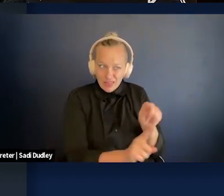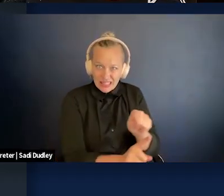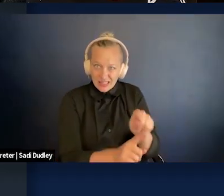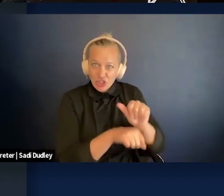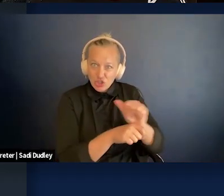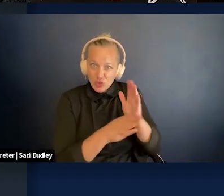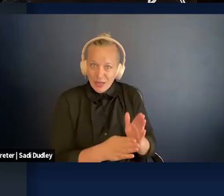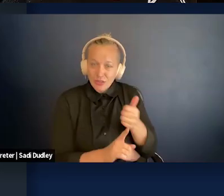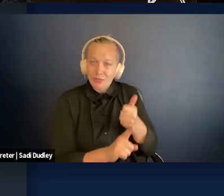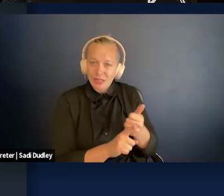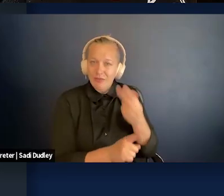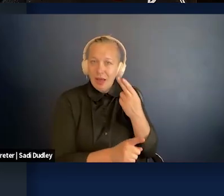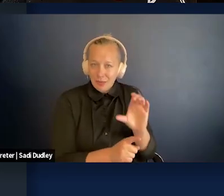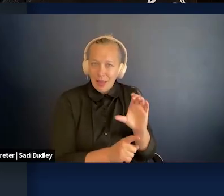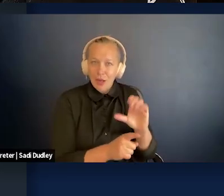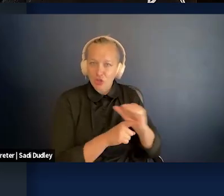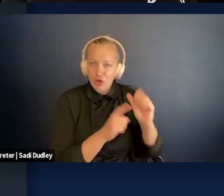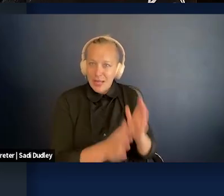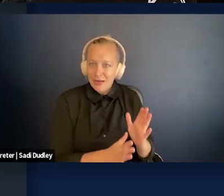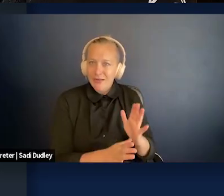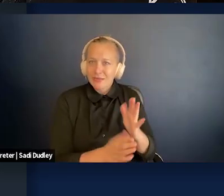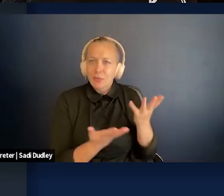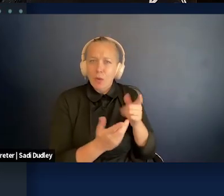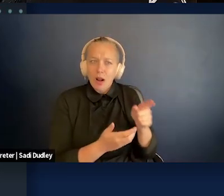Um, these learning outcomes might help fill those gaps.